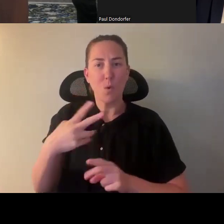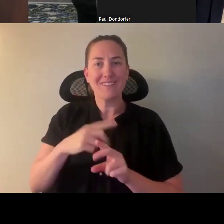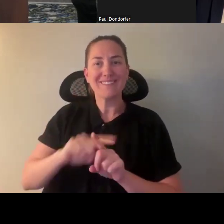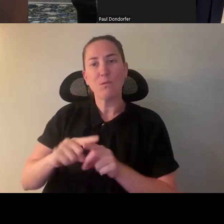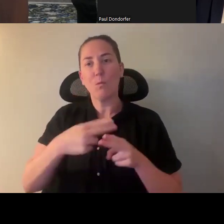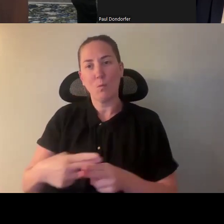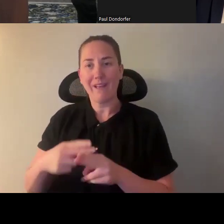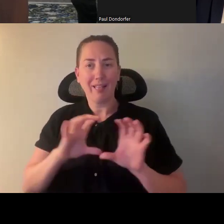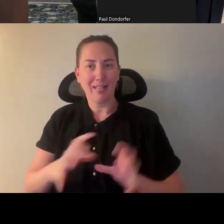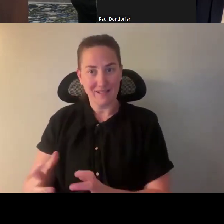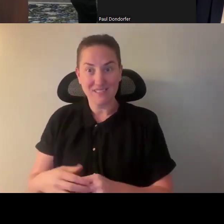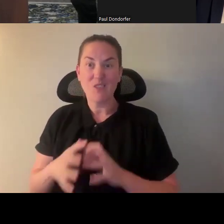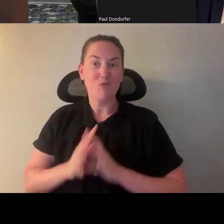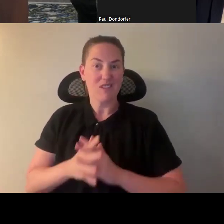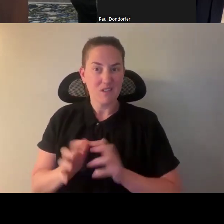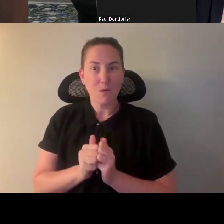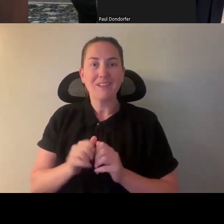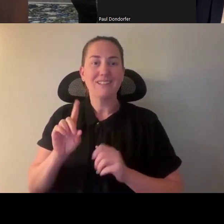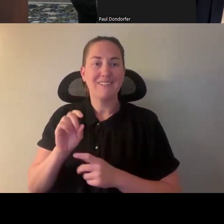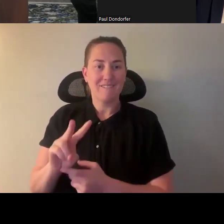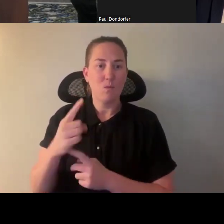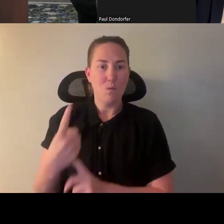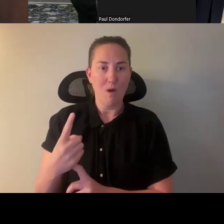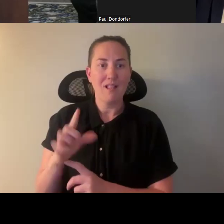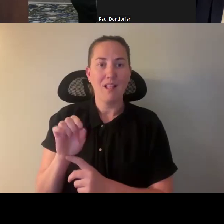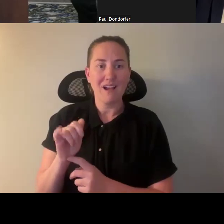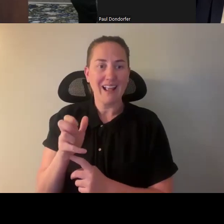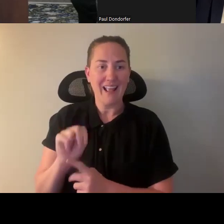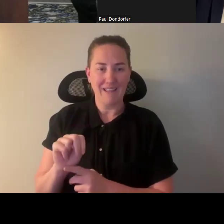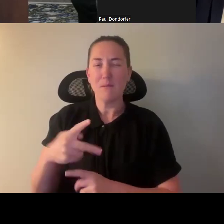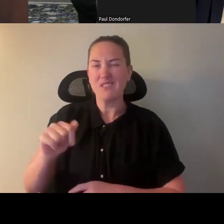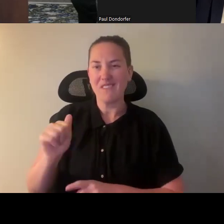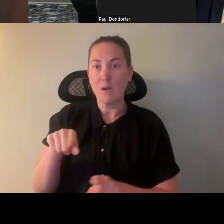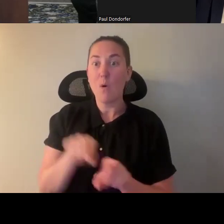went on to wrestle a division one Lock Haven in Pennsylvania and has earned all-American status